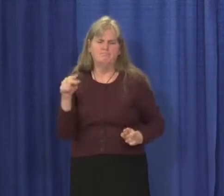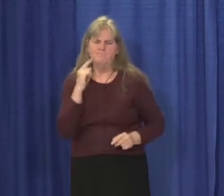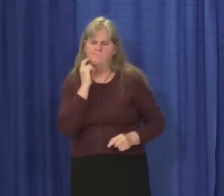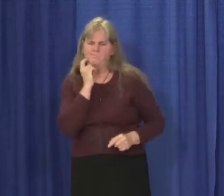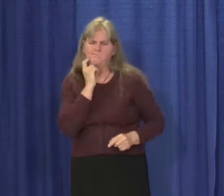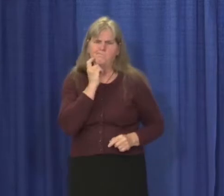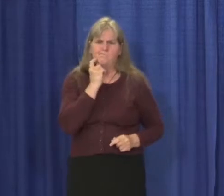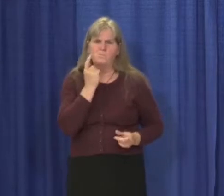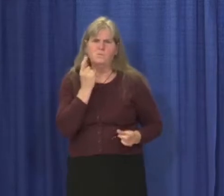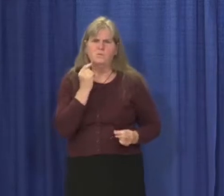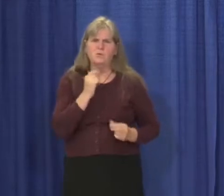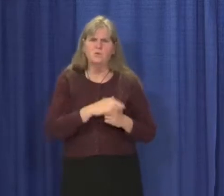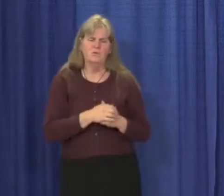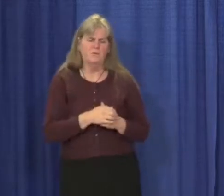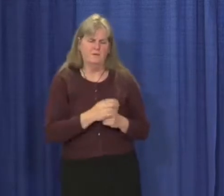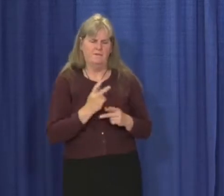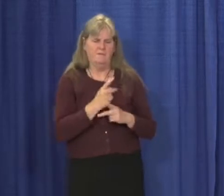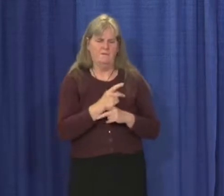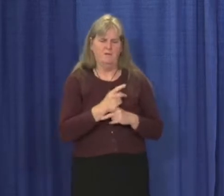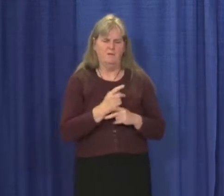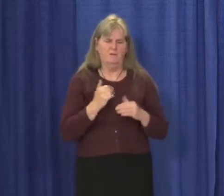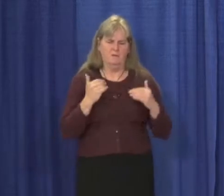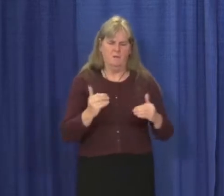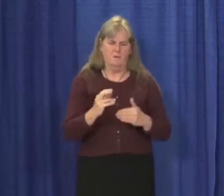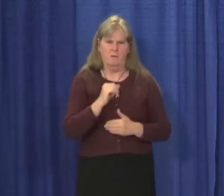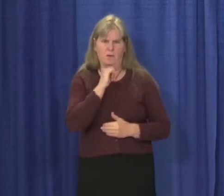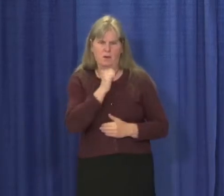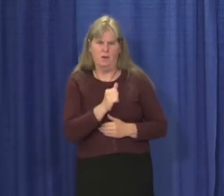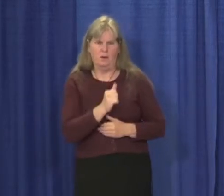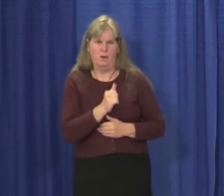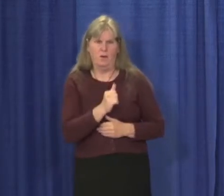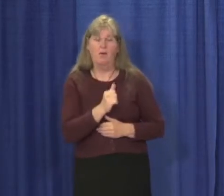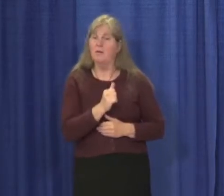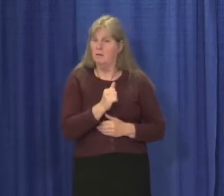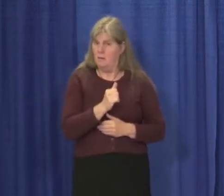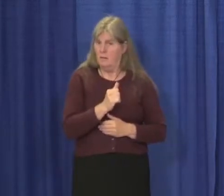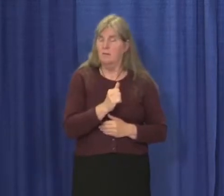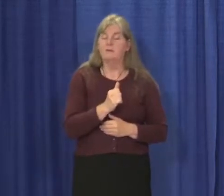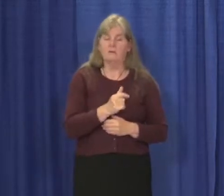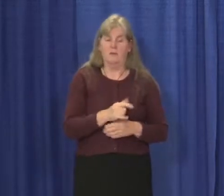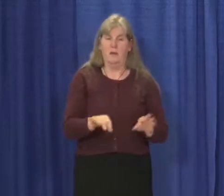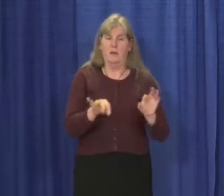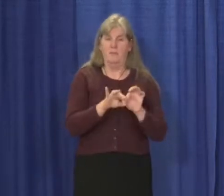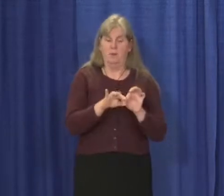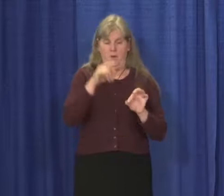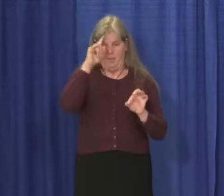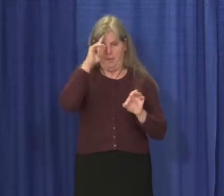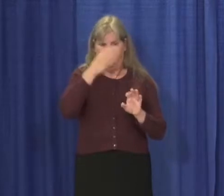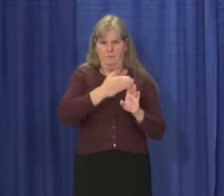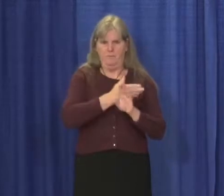going to a party or a small get-together we can provide that peace of mind and curb potential